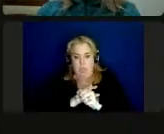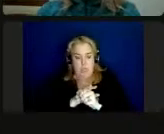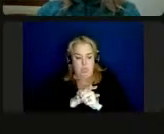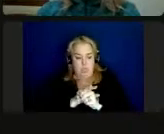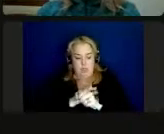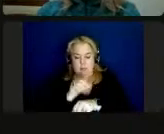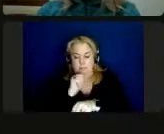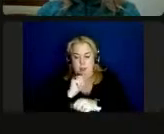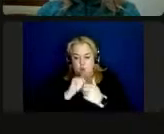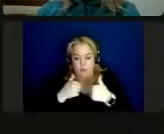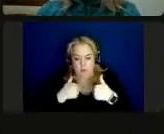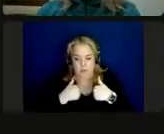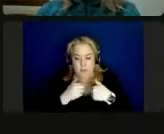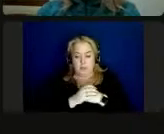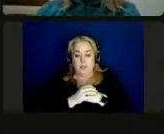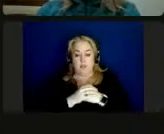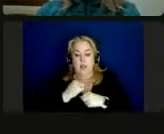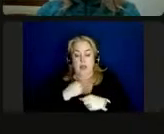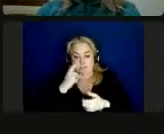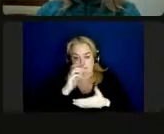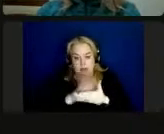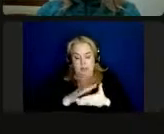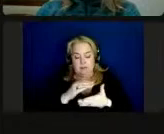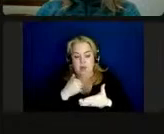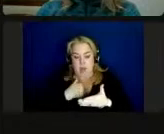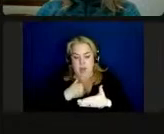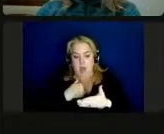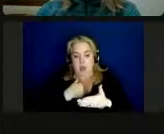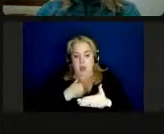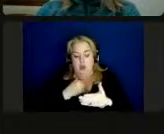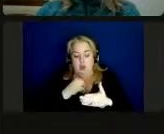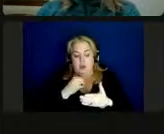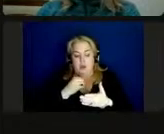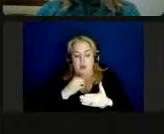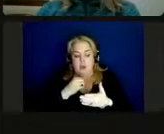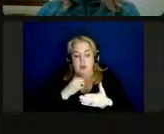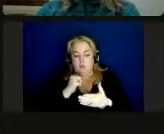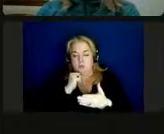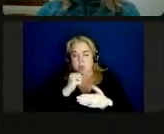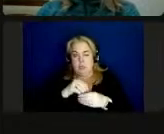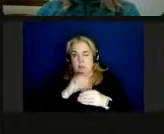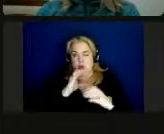I'M GOING TO GO BACK IN MY MEMORY BEFORE COVERT WHICH IS